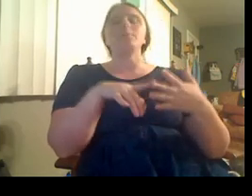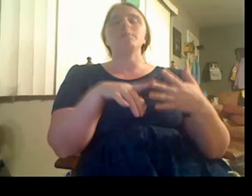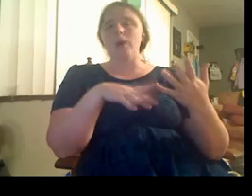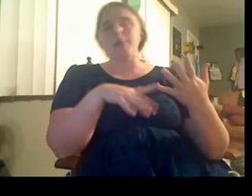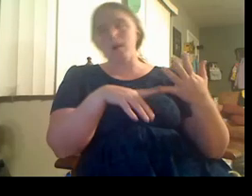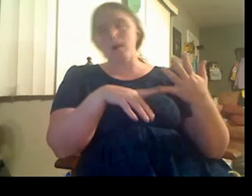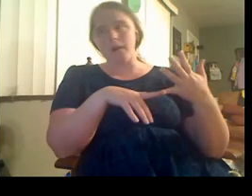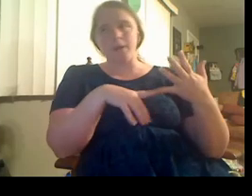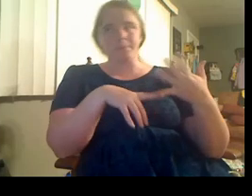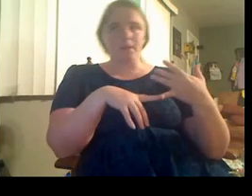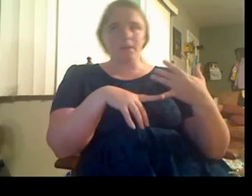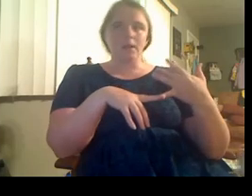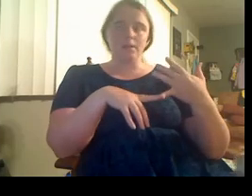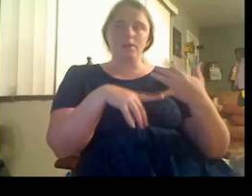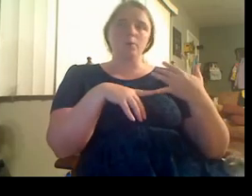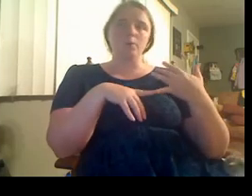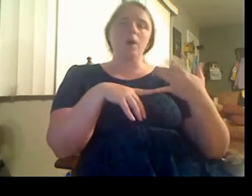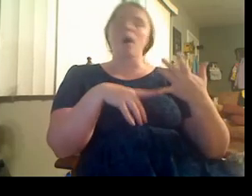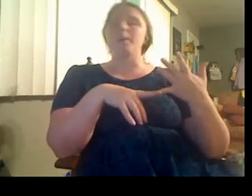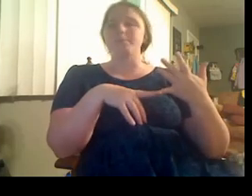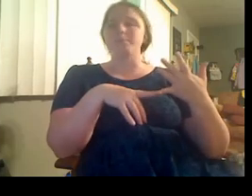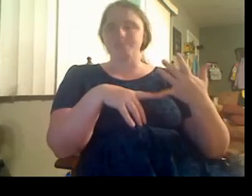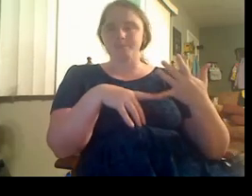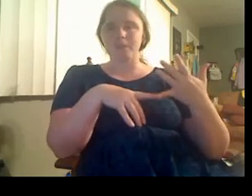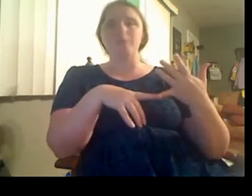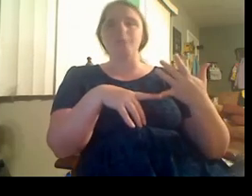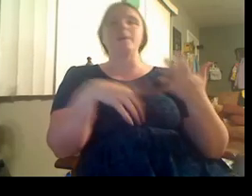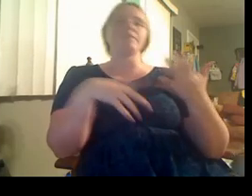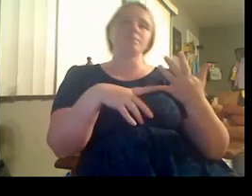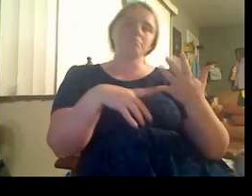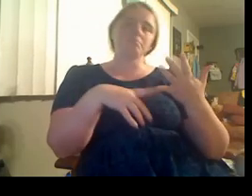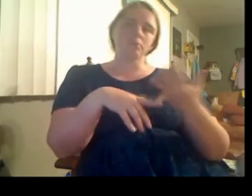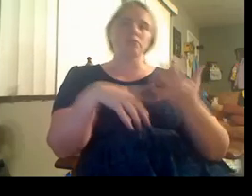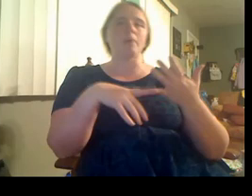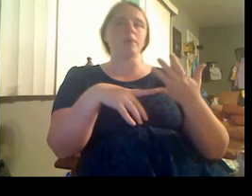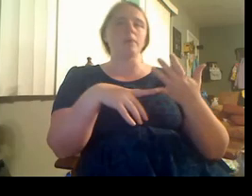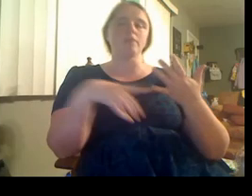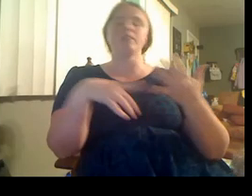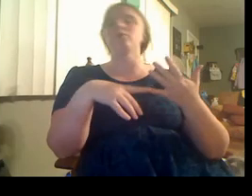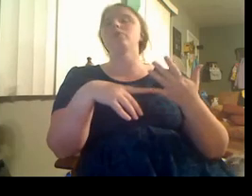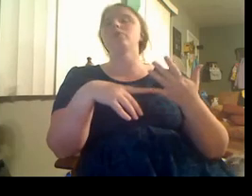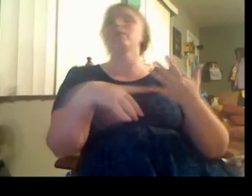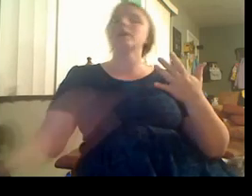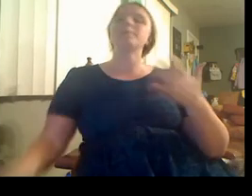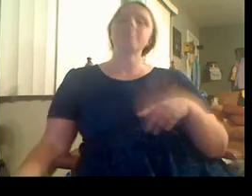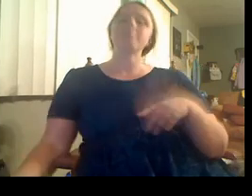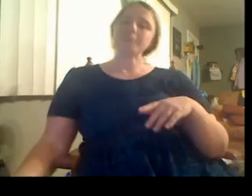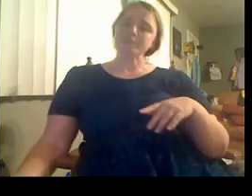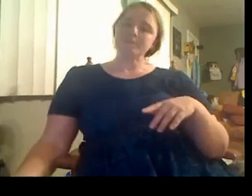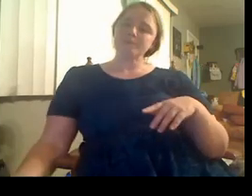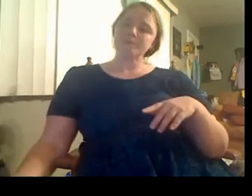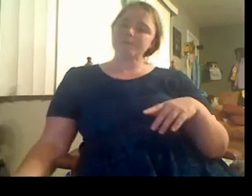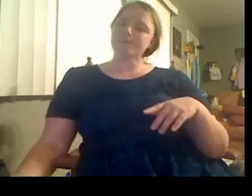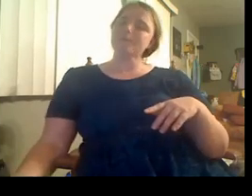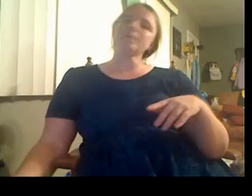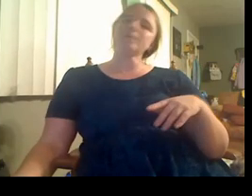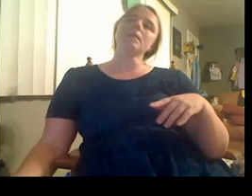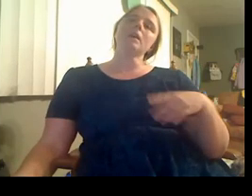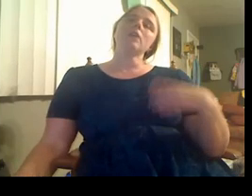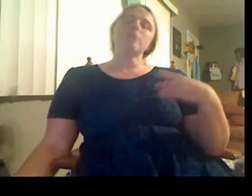Meanwhile Poway is its own SELPA which is Poway Unified School District.